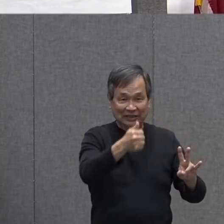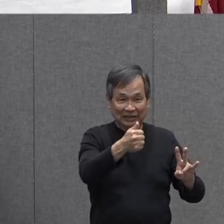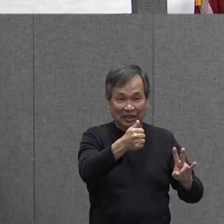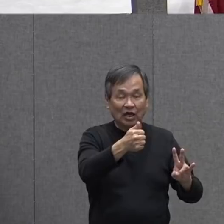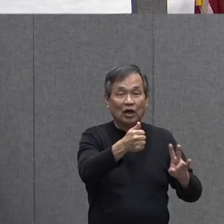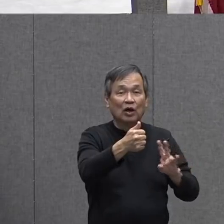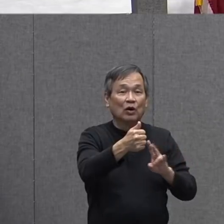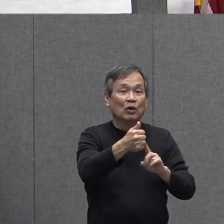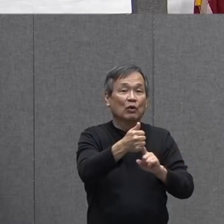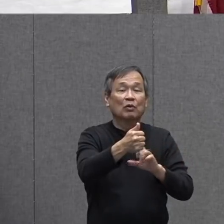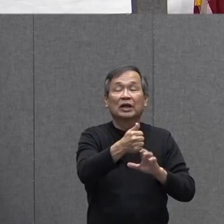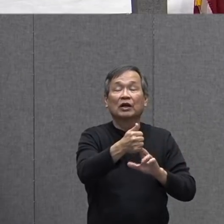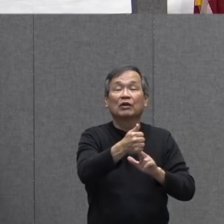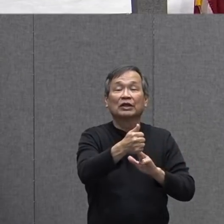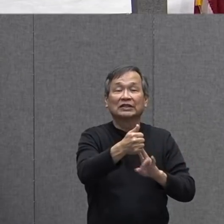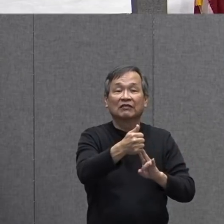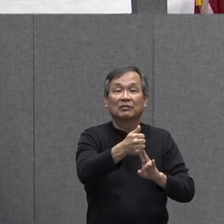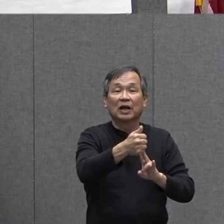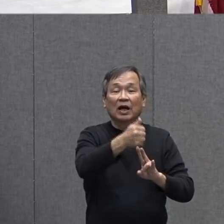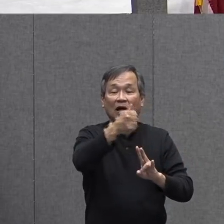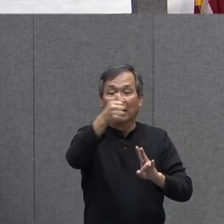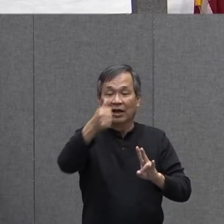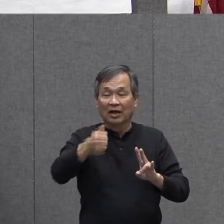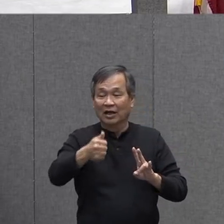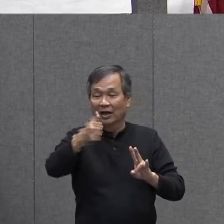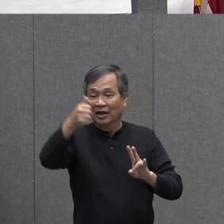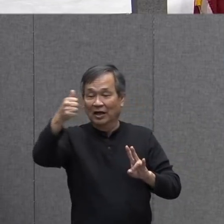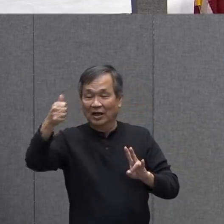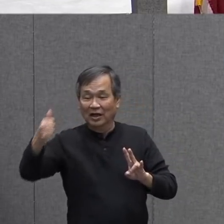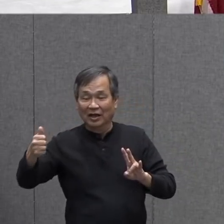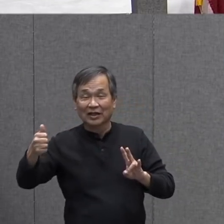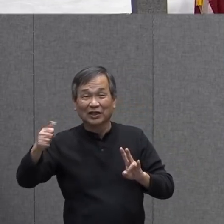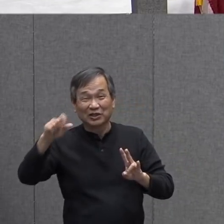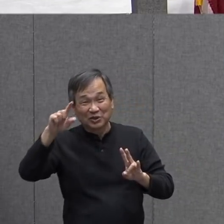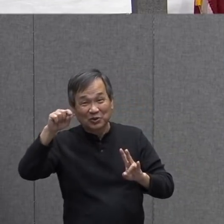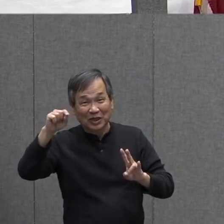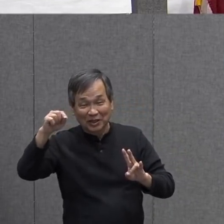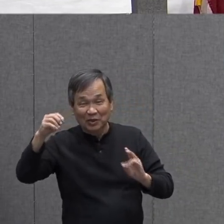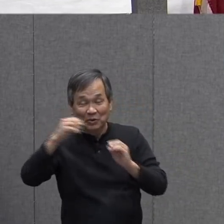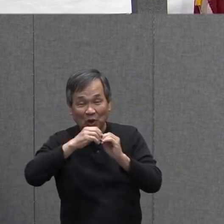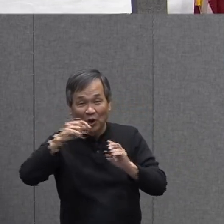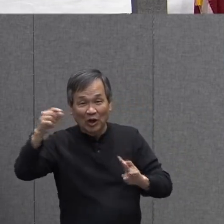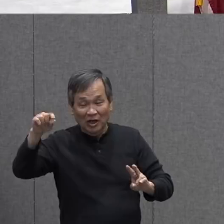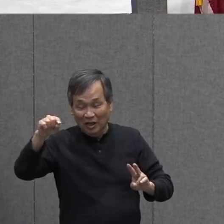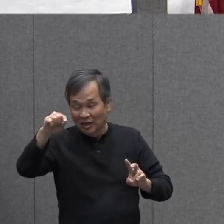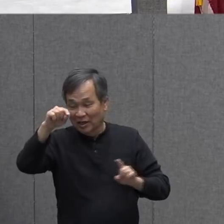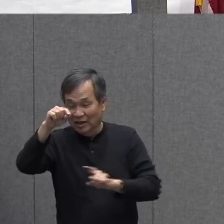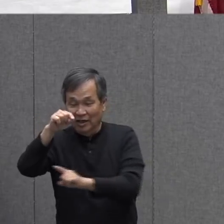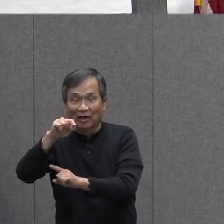It took us two jumps of 10, or 20, to get to 157. Or, you might have just thought about